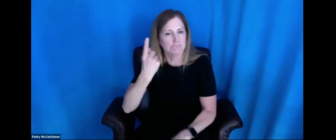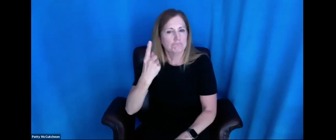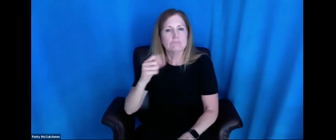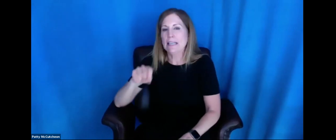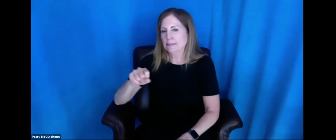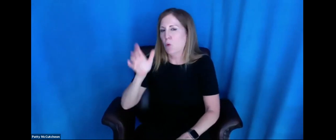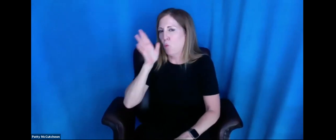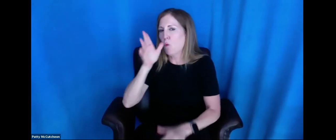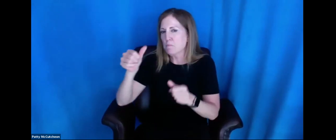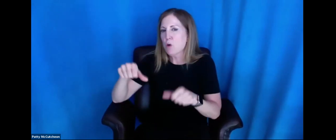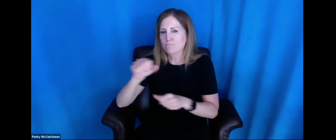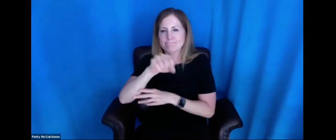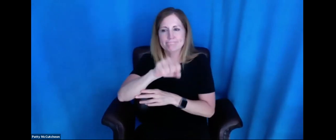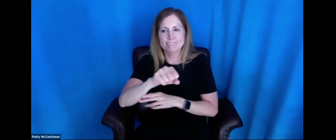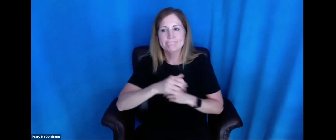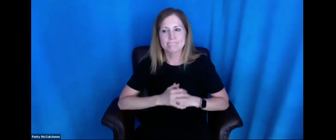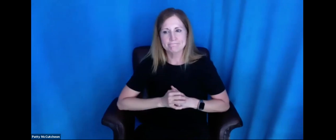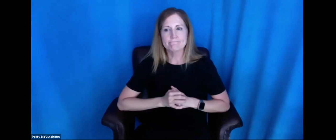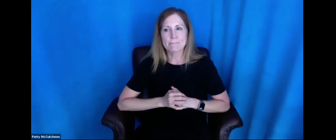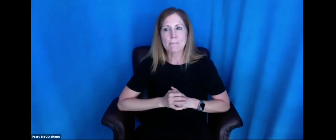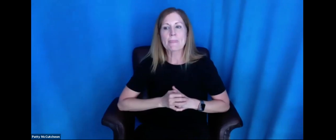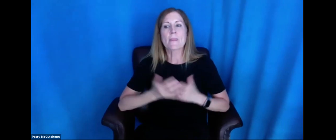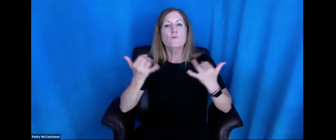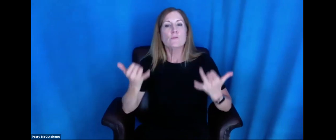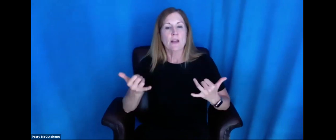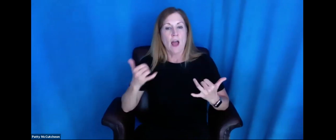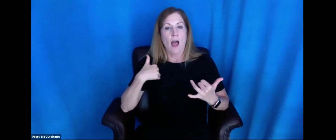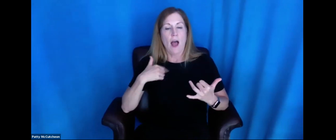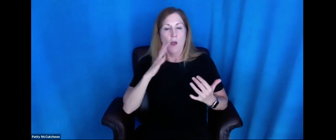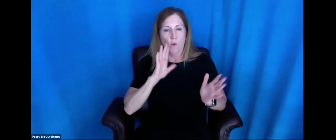So I will transition then into the topic of when the